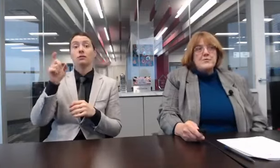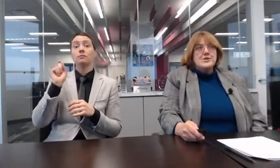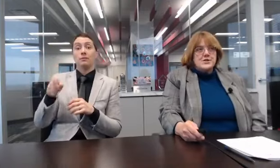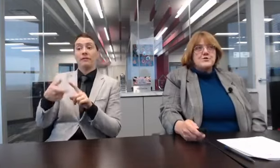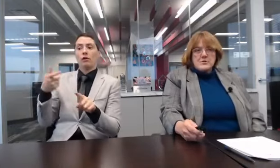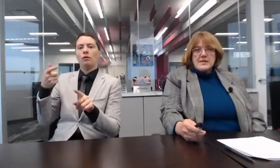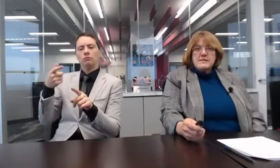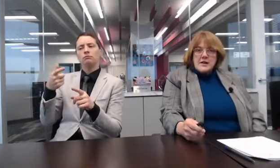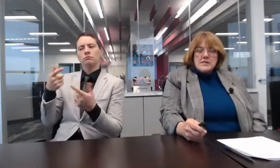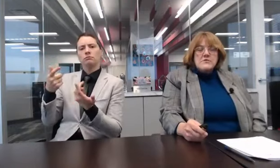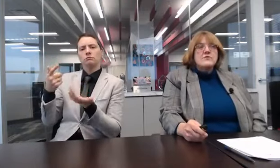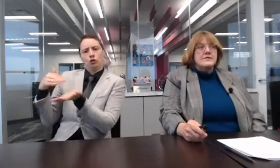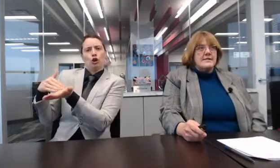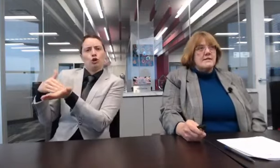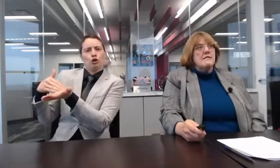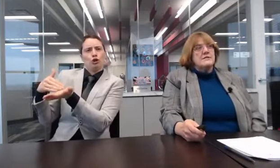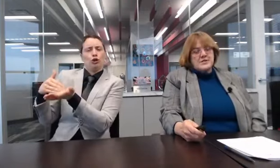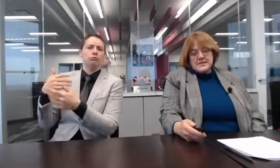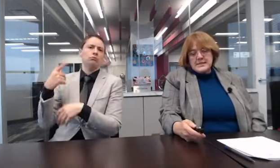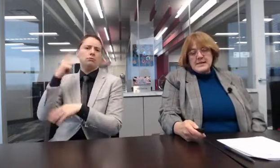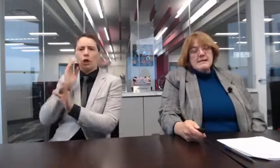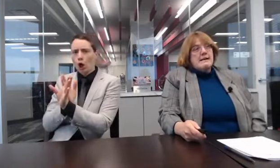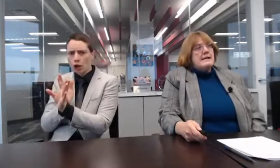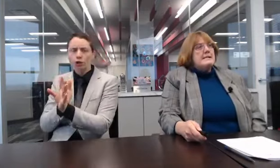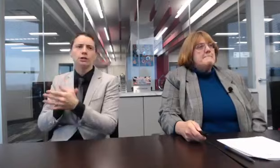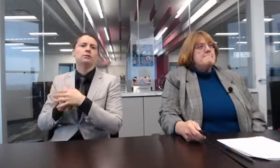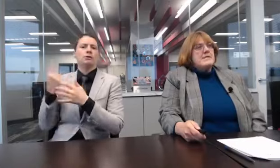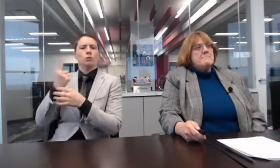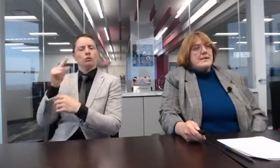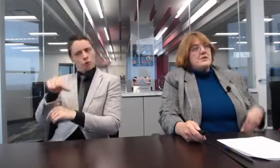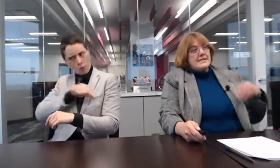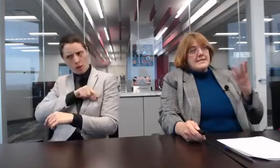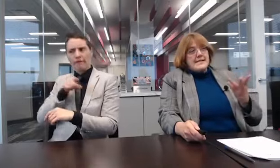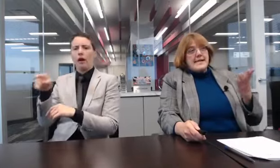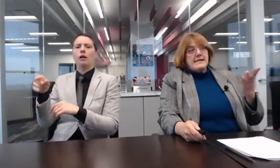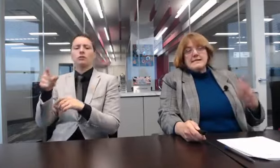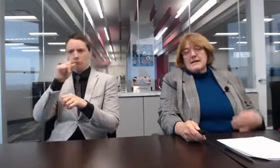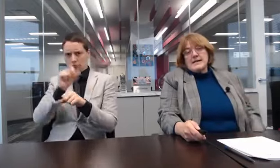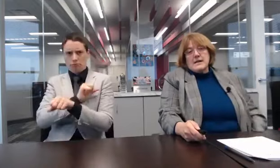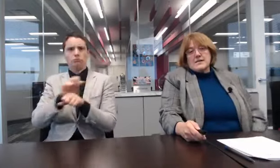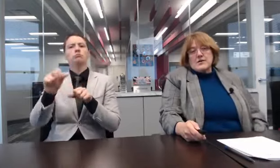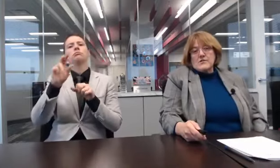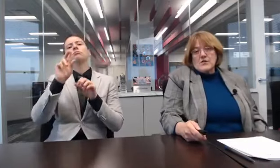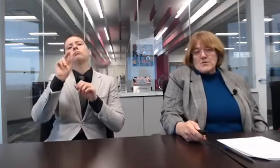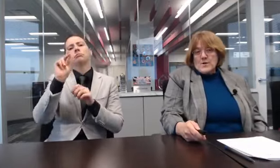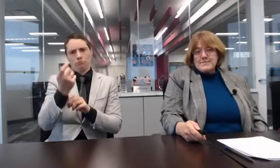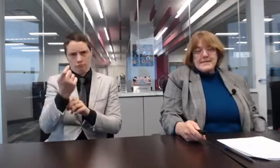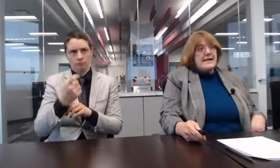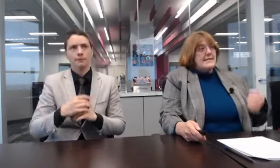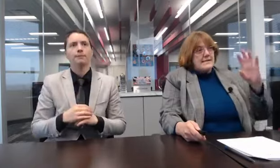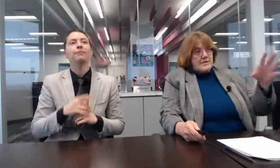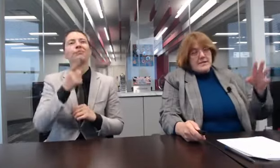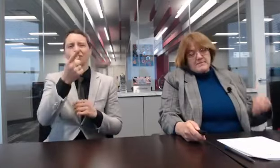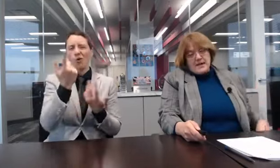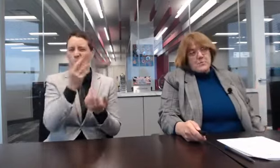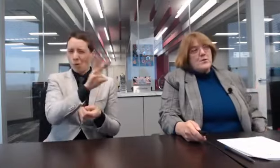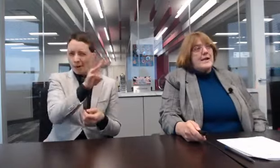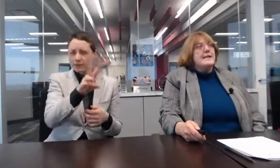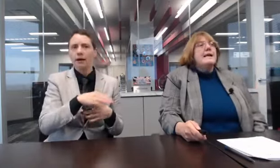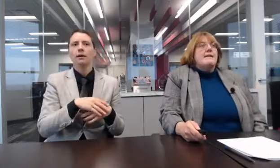which is usually a doctor or a psychologist. But you can see, on our website and on the PowerPoint,